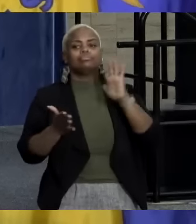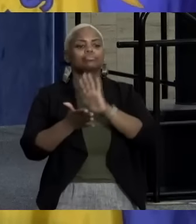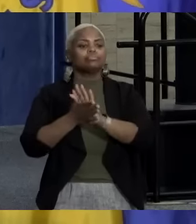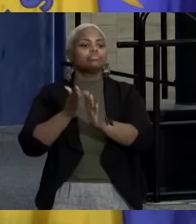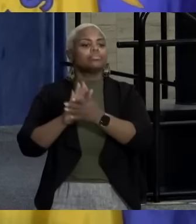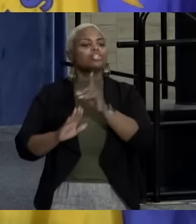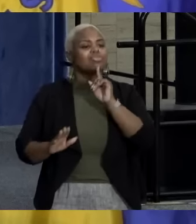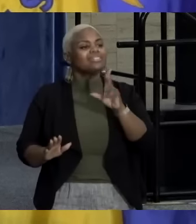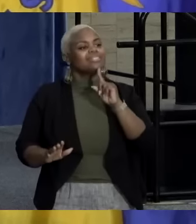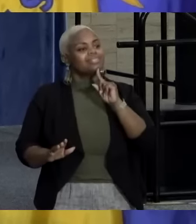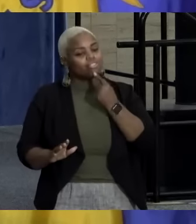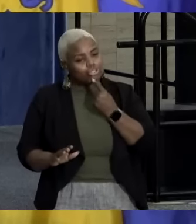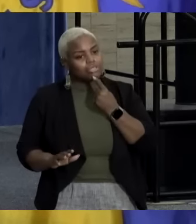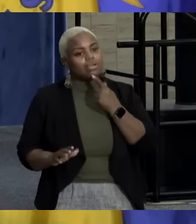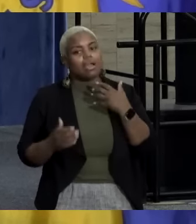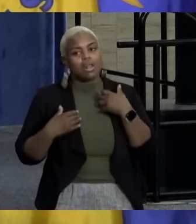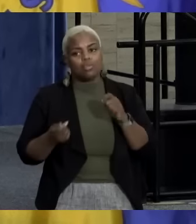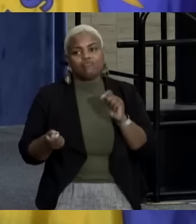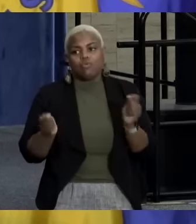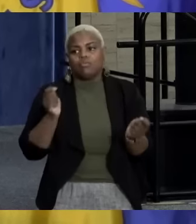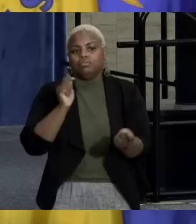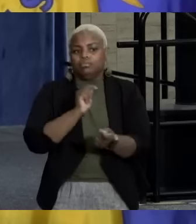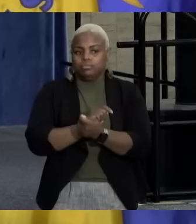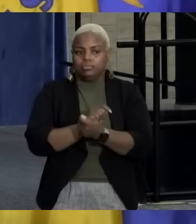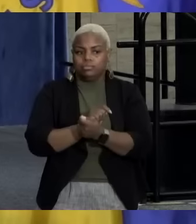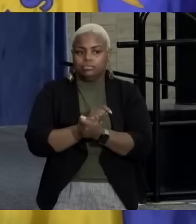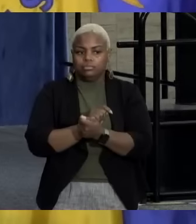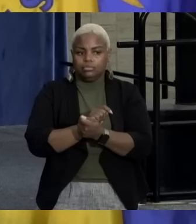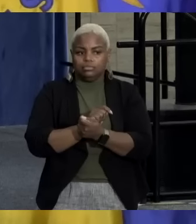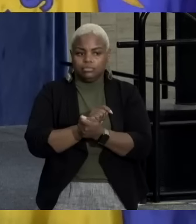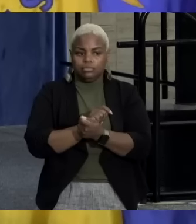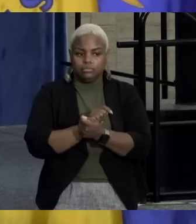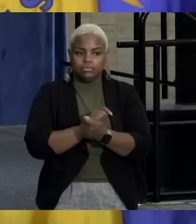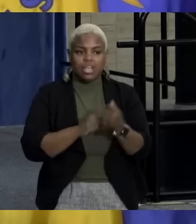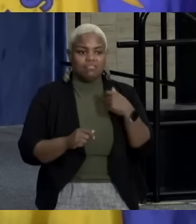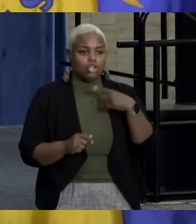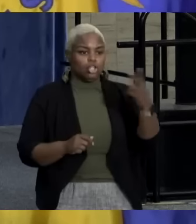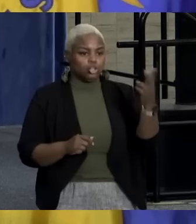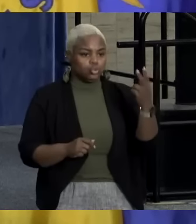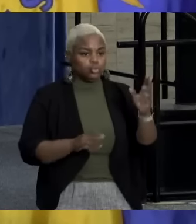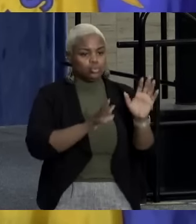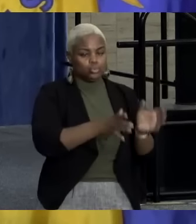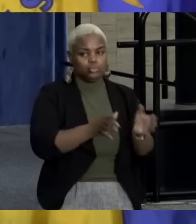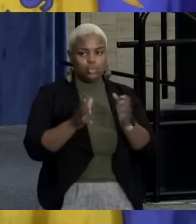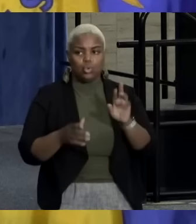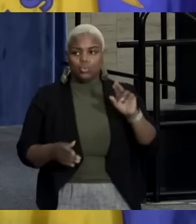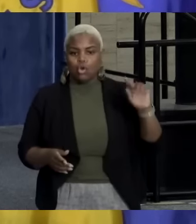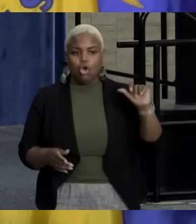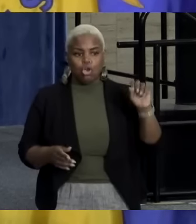that actually addresses the two root causes of our affordability crisis, the cost -- the